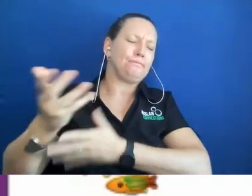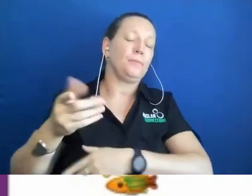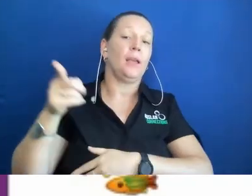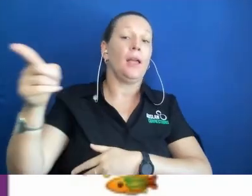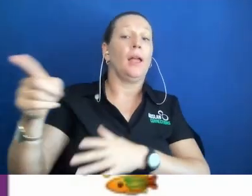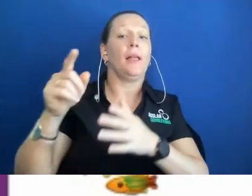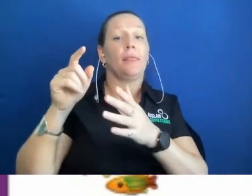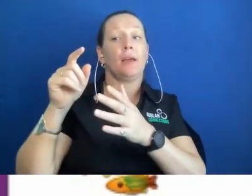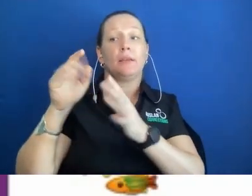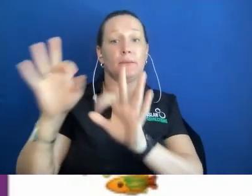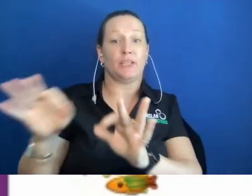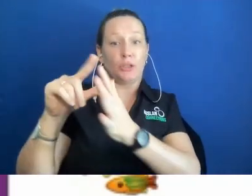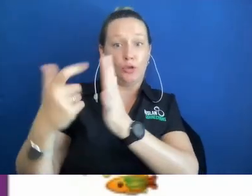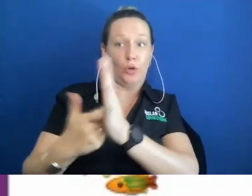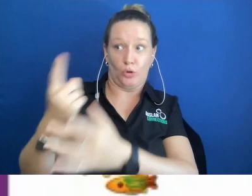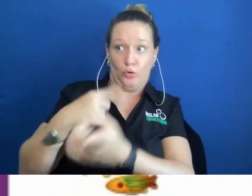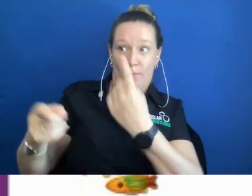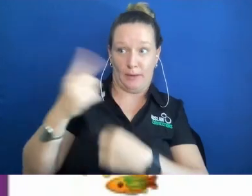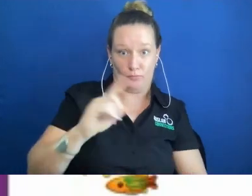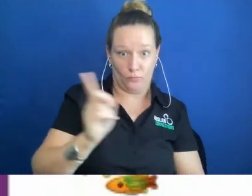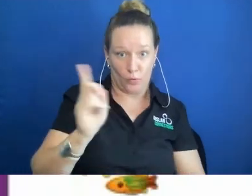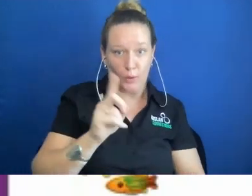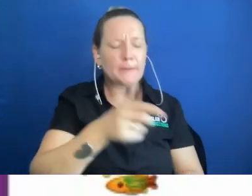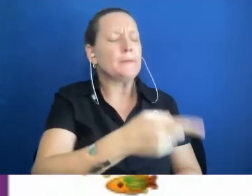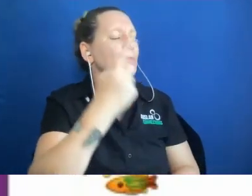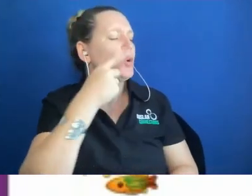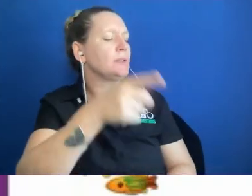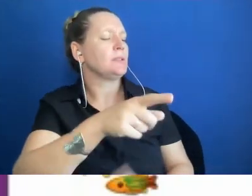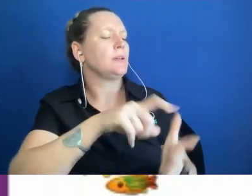we have found you know that Carter has some features that are different, he's not feeding well,